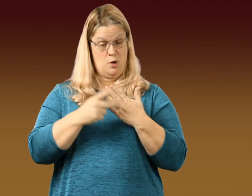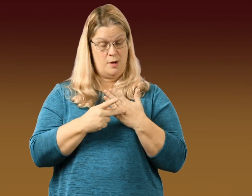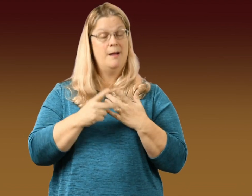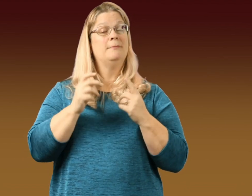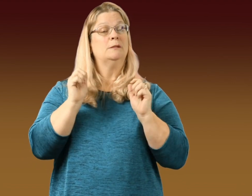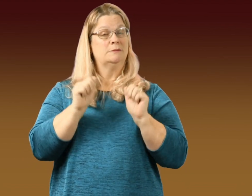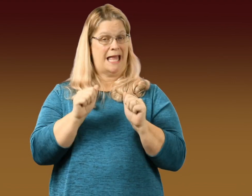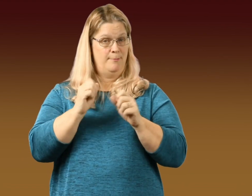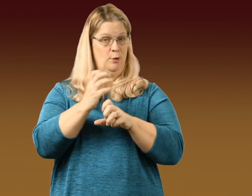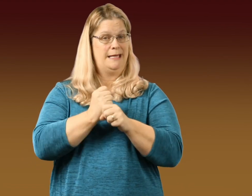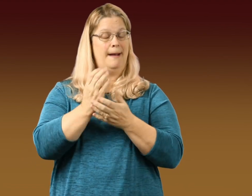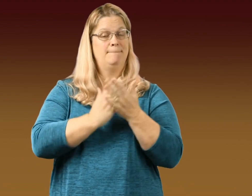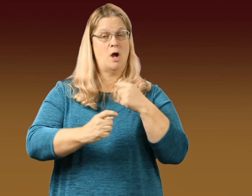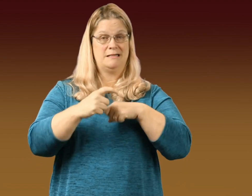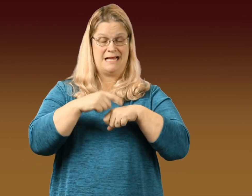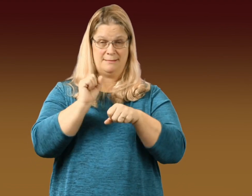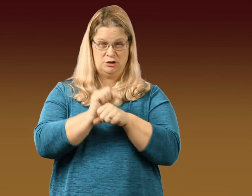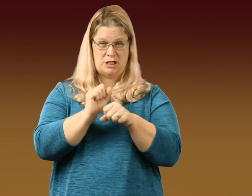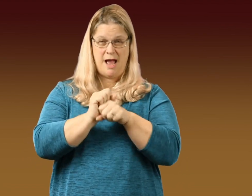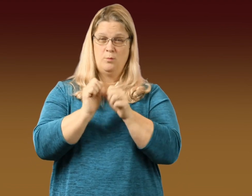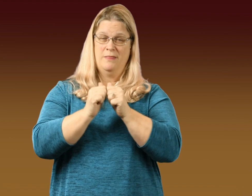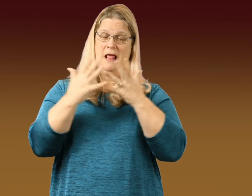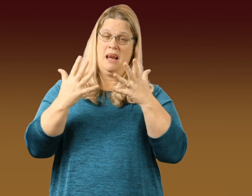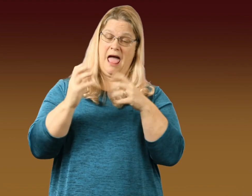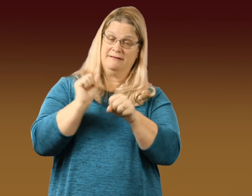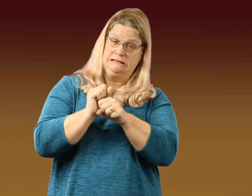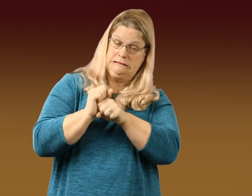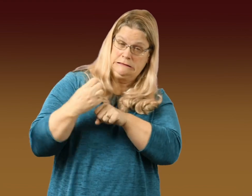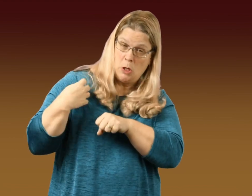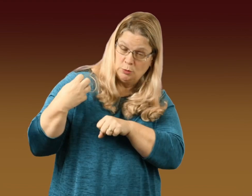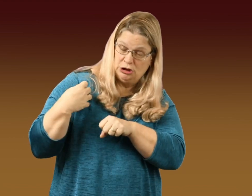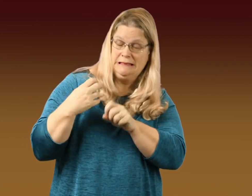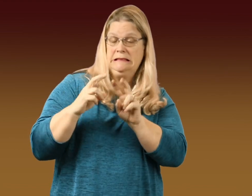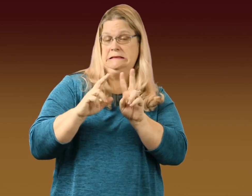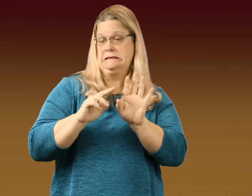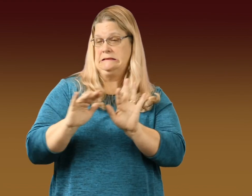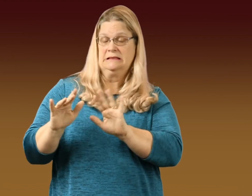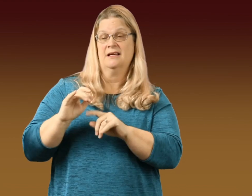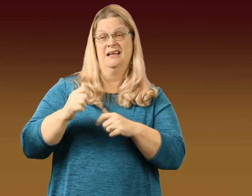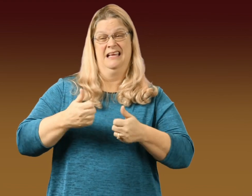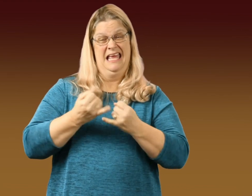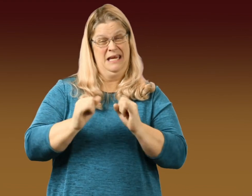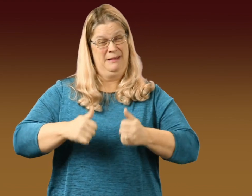At age 50, when he came to our program, he was able to eventually get a part-time job